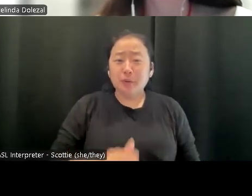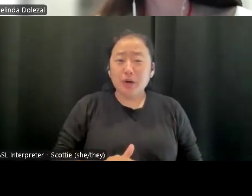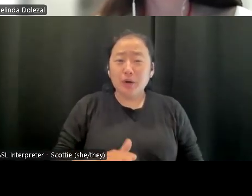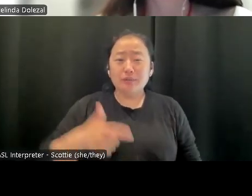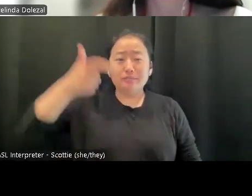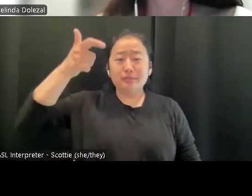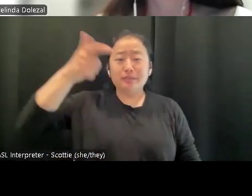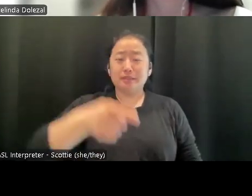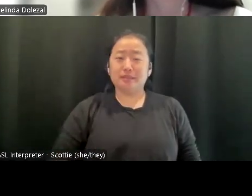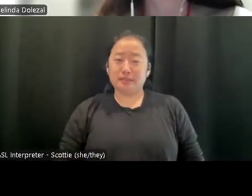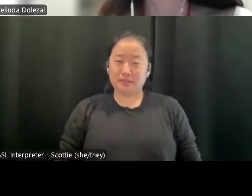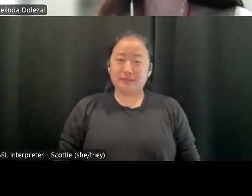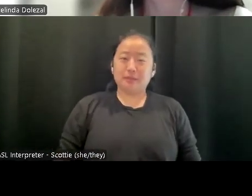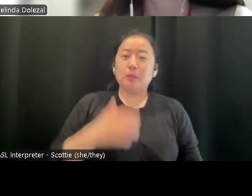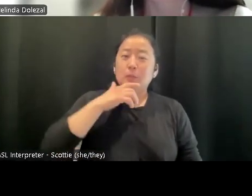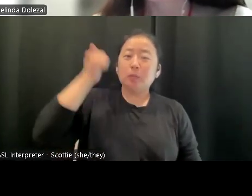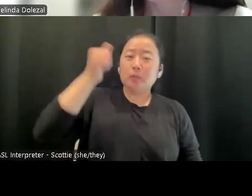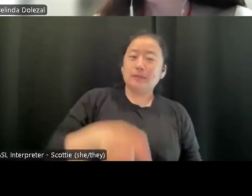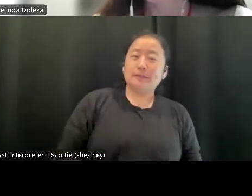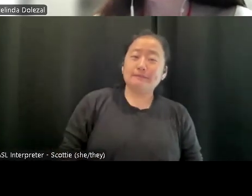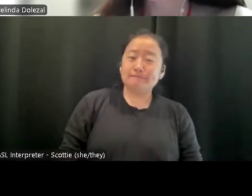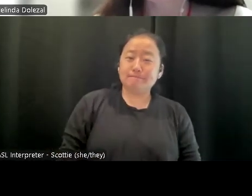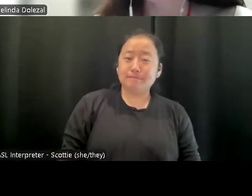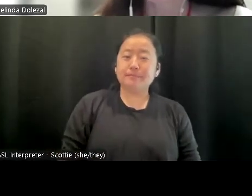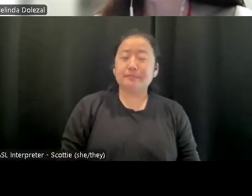kiddos who a little bit older and it can be fitted